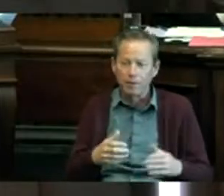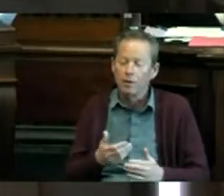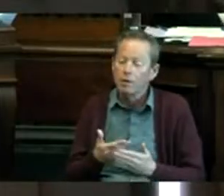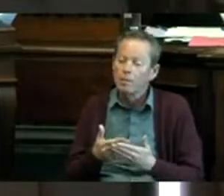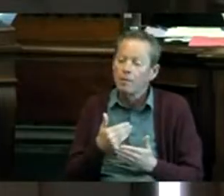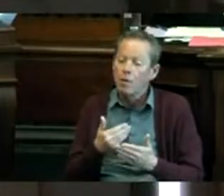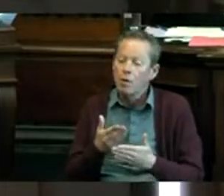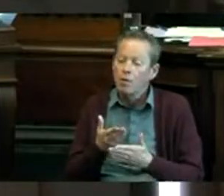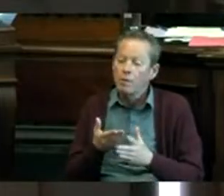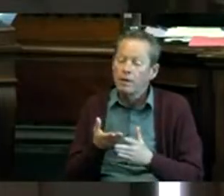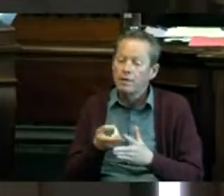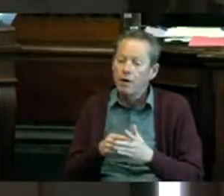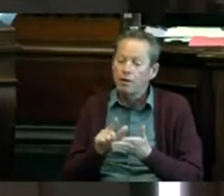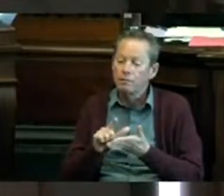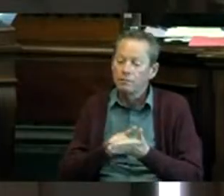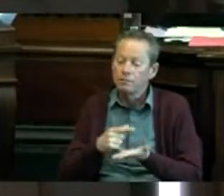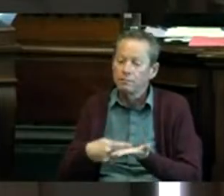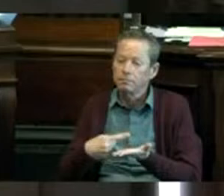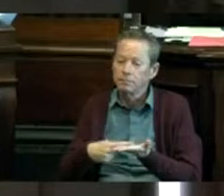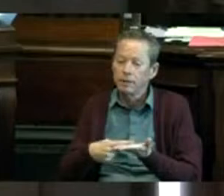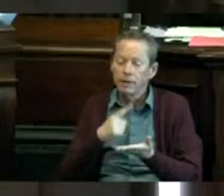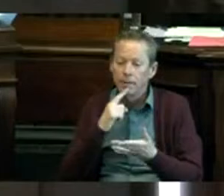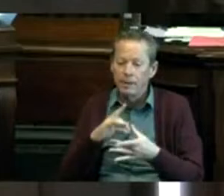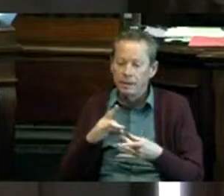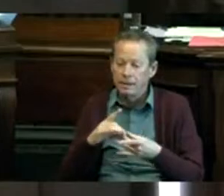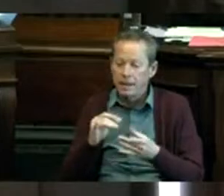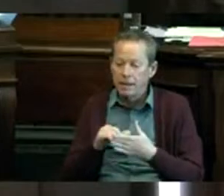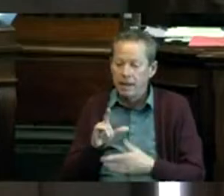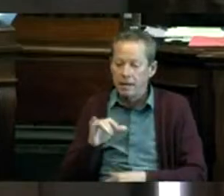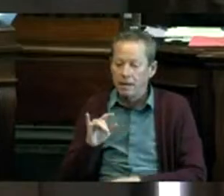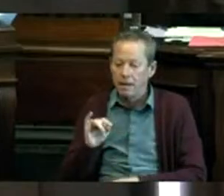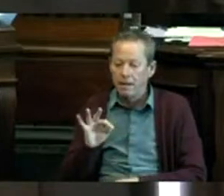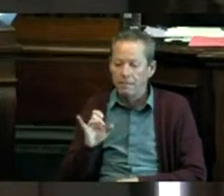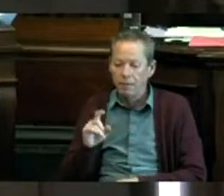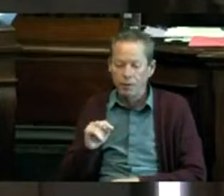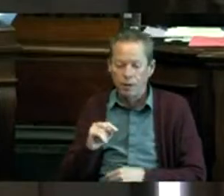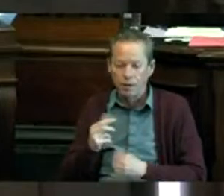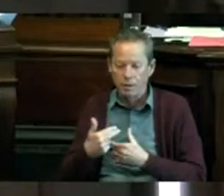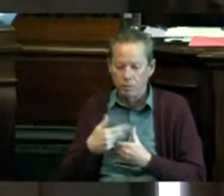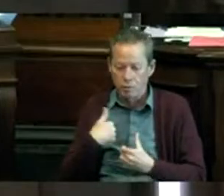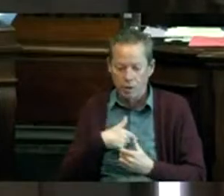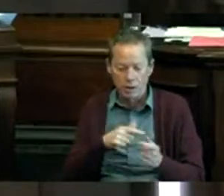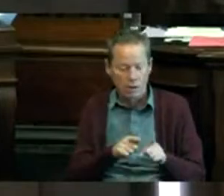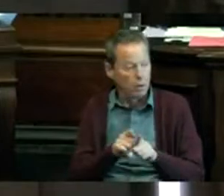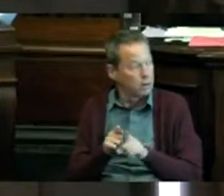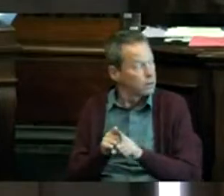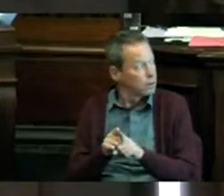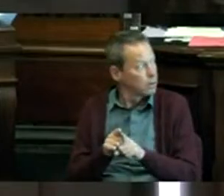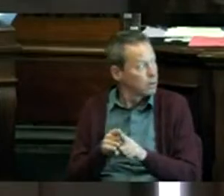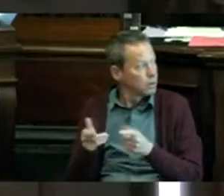tool that you're clearly very excited about. It's wonderful. Thanks so much. Before we jump into the legislative business,